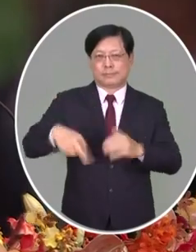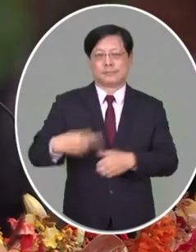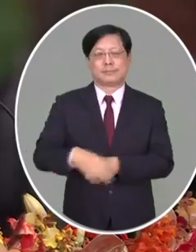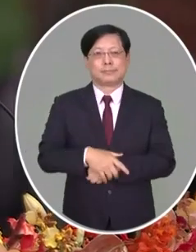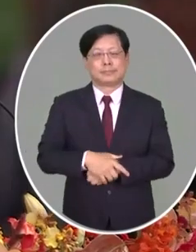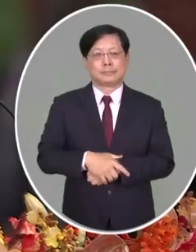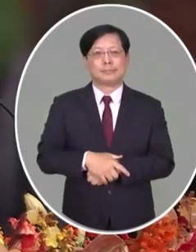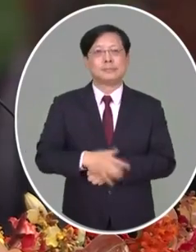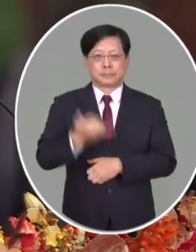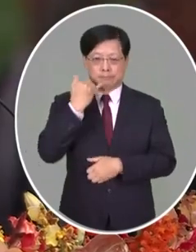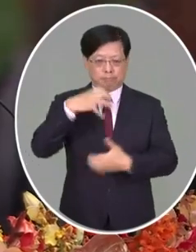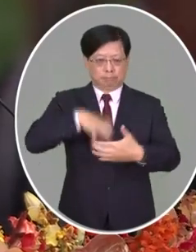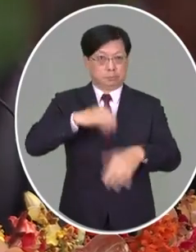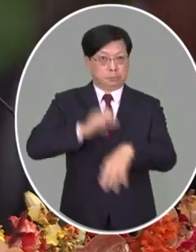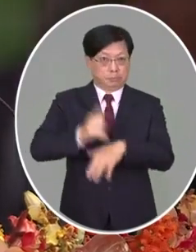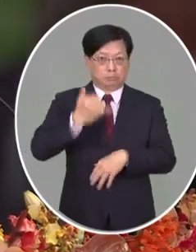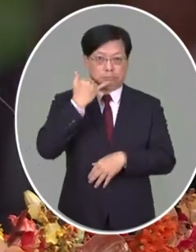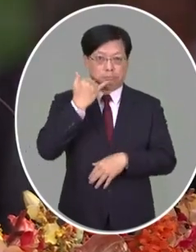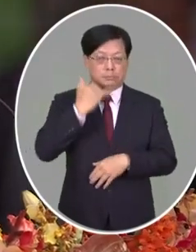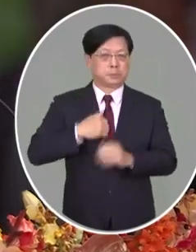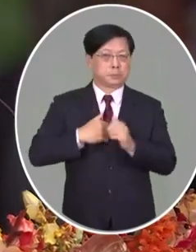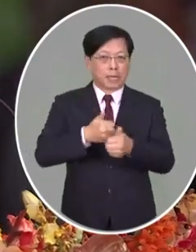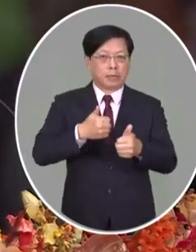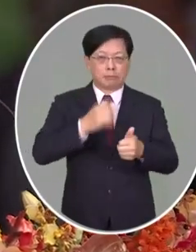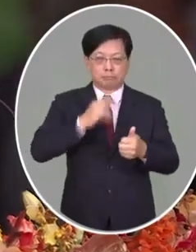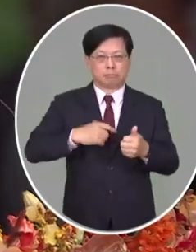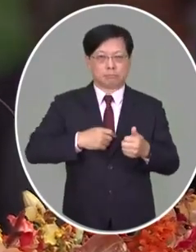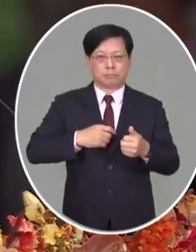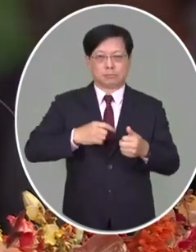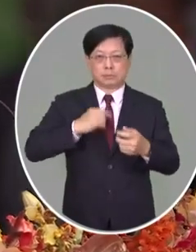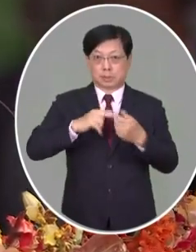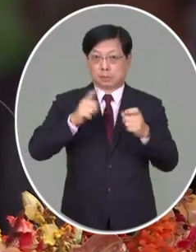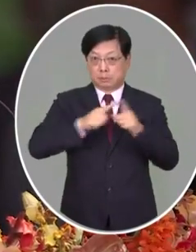we rely on strength to achieve the goal of peace.